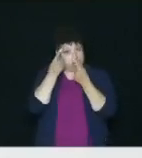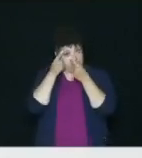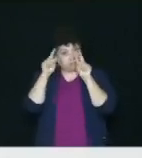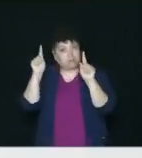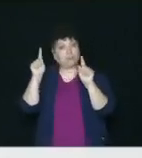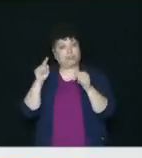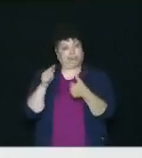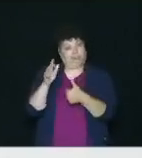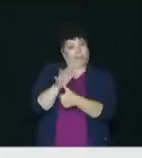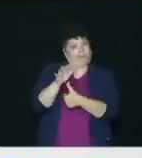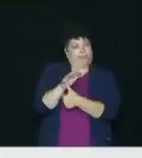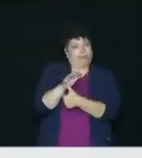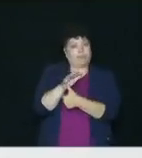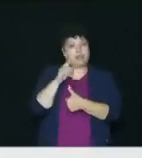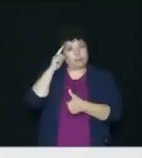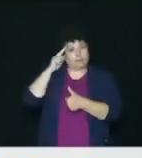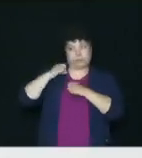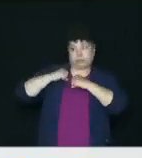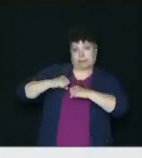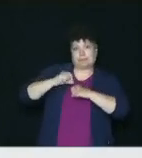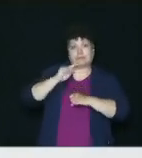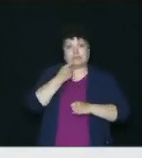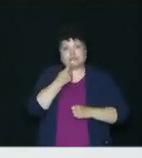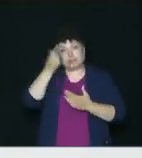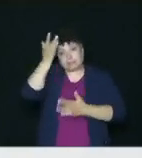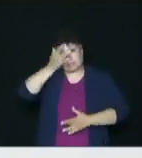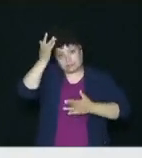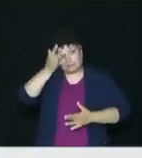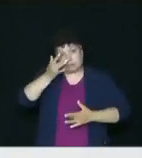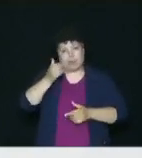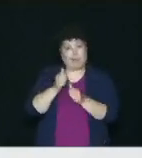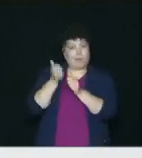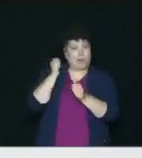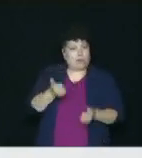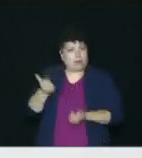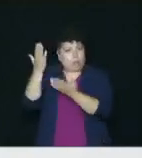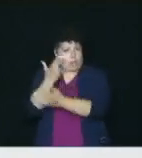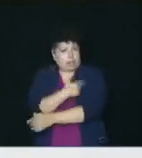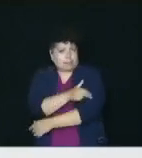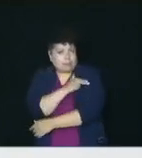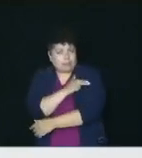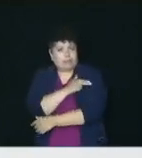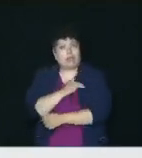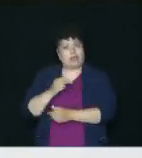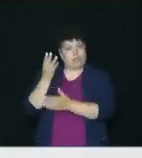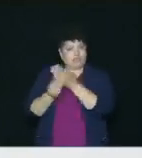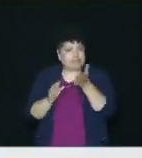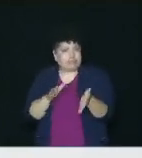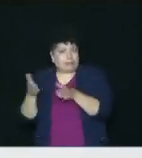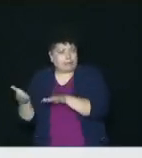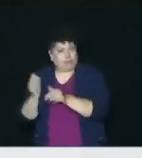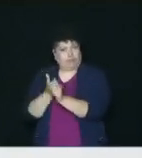THIS IS A VERY IMPORTANT TOOL IN DEALING WITH COVID-19 AND IT REMAINS ONE OF THE MOST